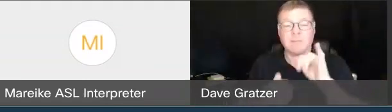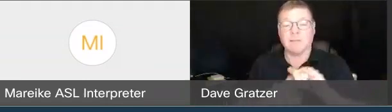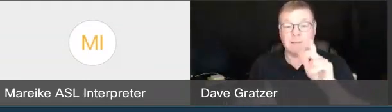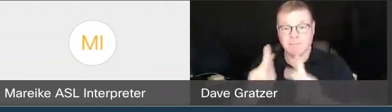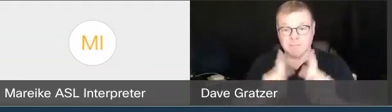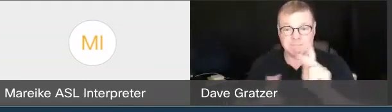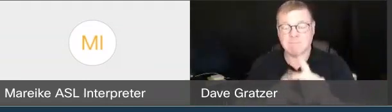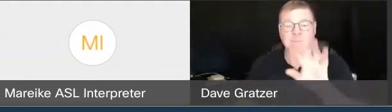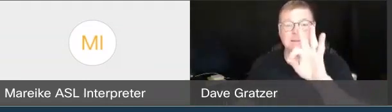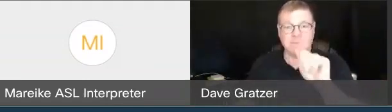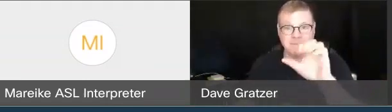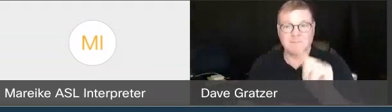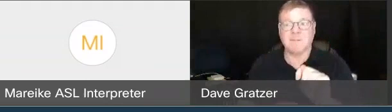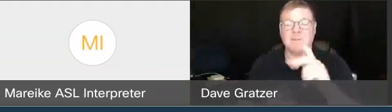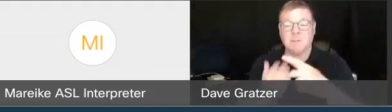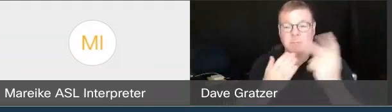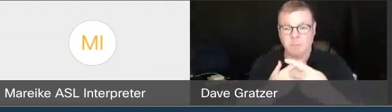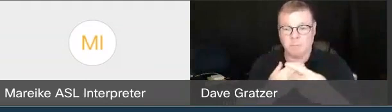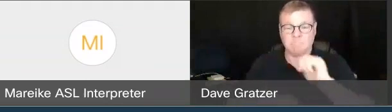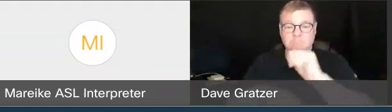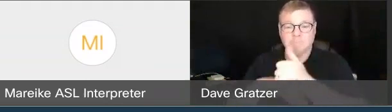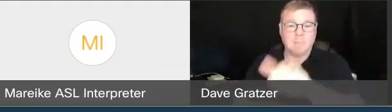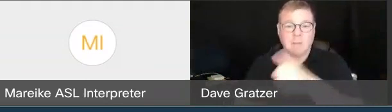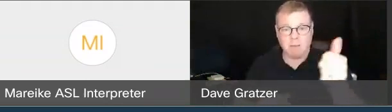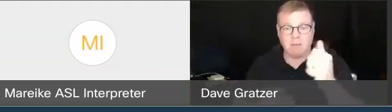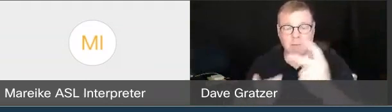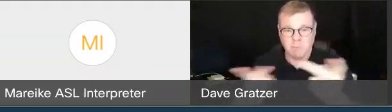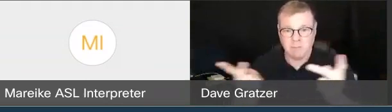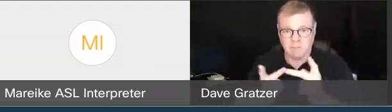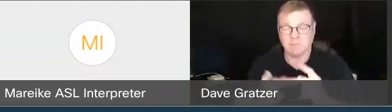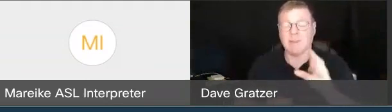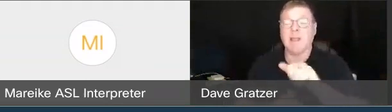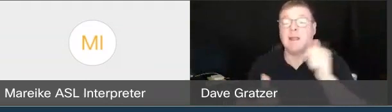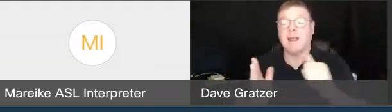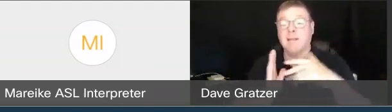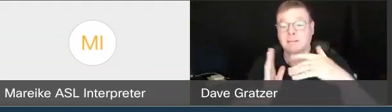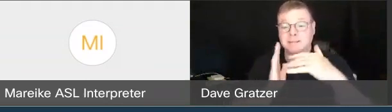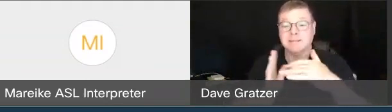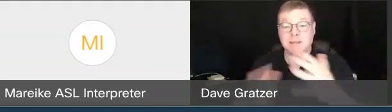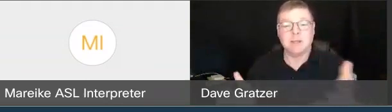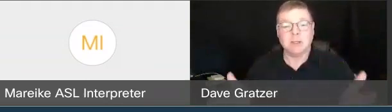programs implemented elsewhere. Another study revealed remarkably encouraging results with